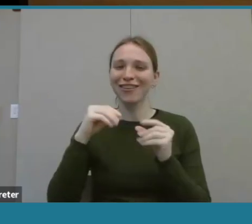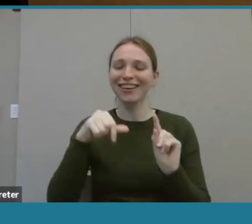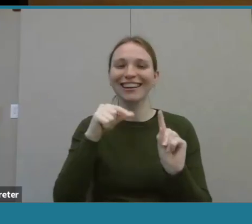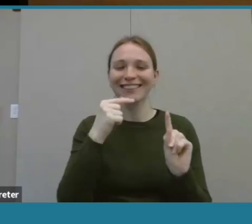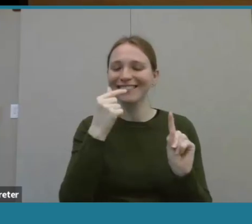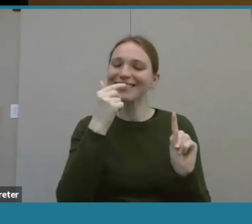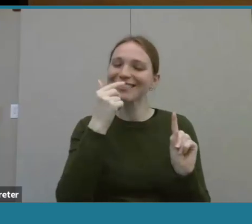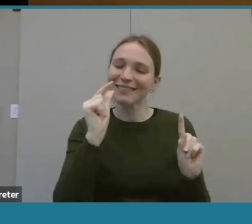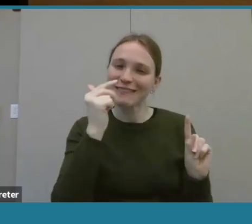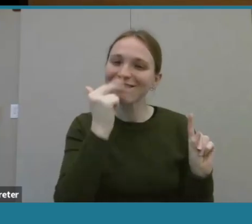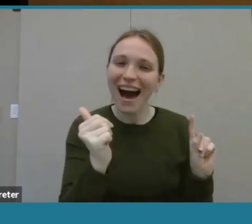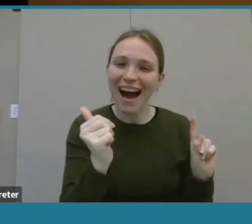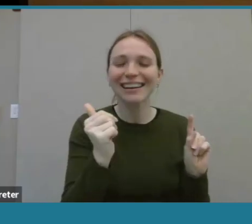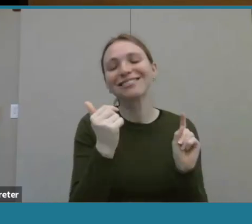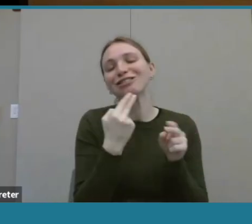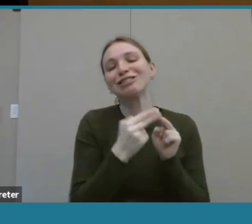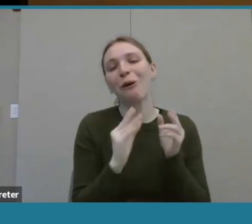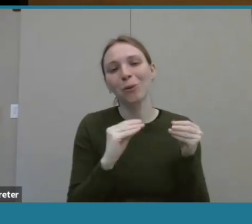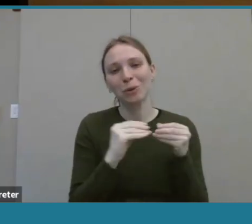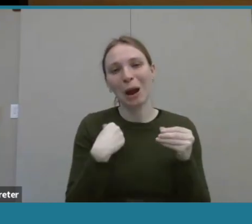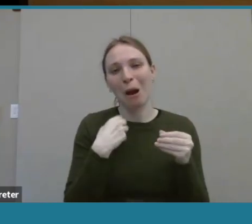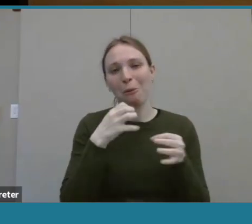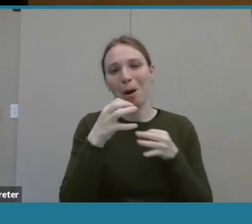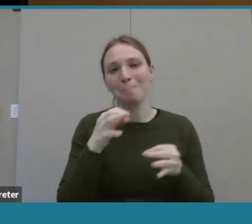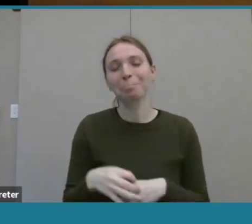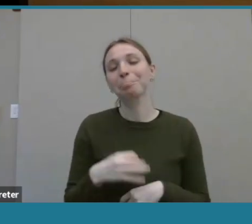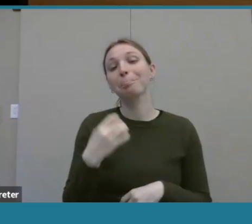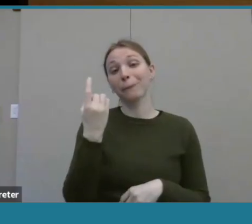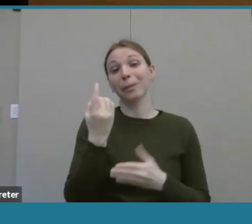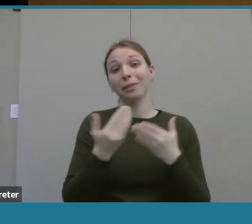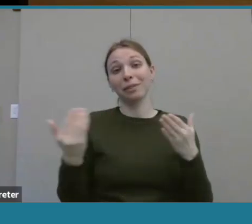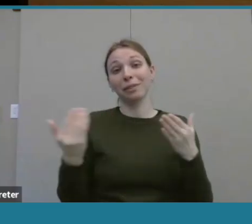It's a really fun little anecdote to share. So one of the things that we wanted to talk about with our seals, because the